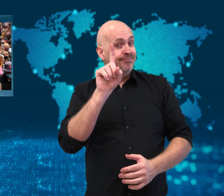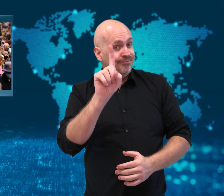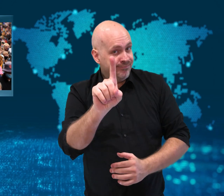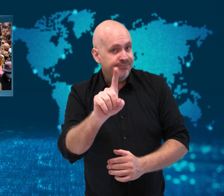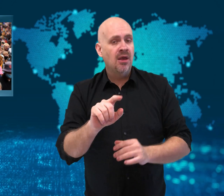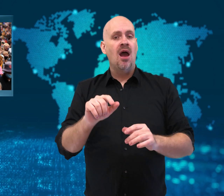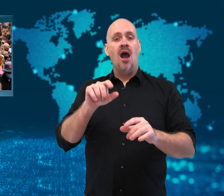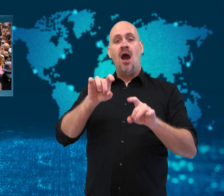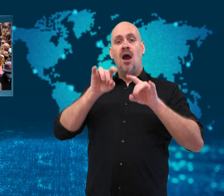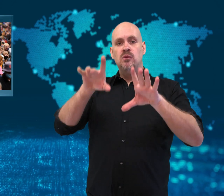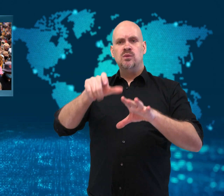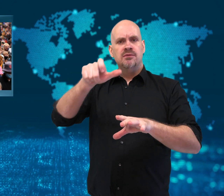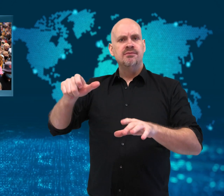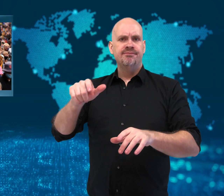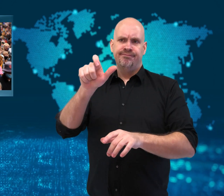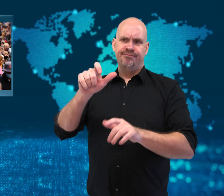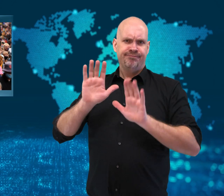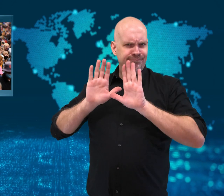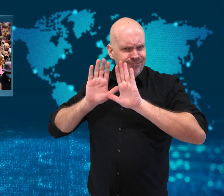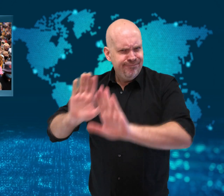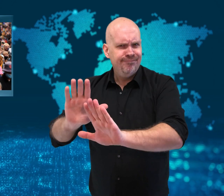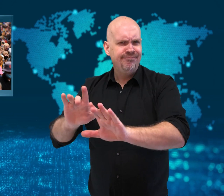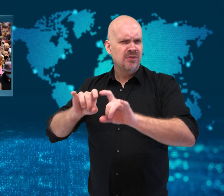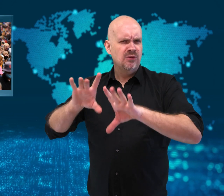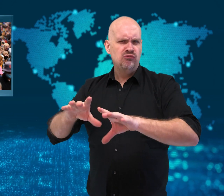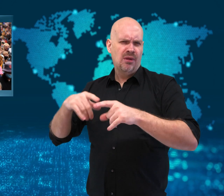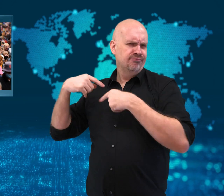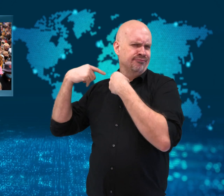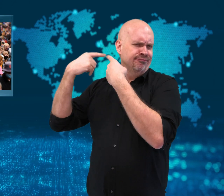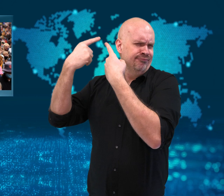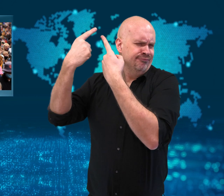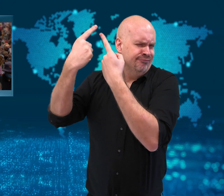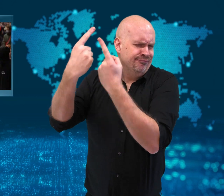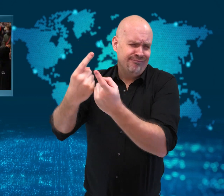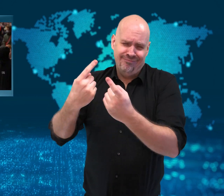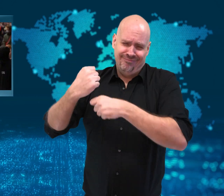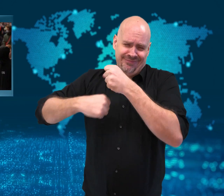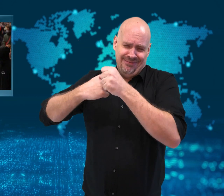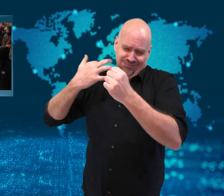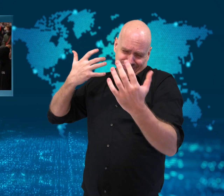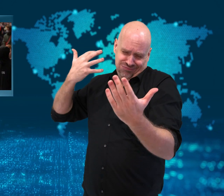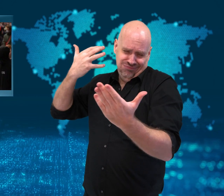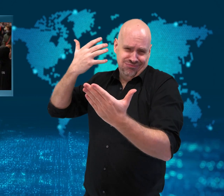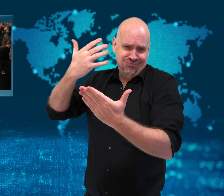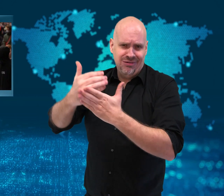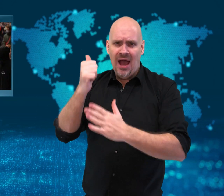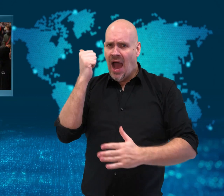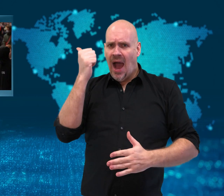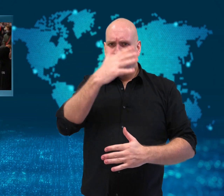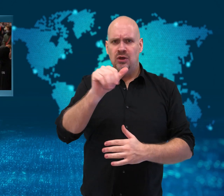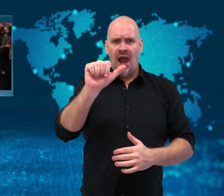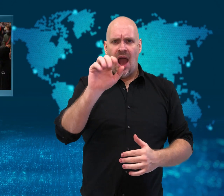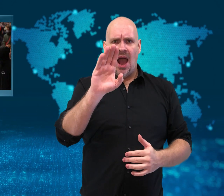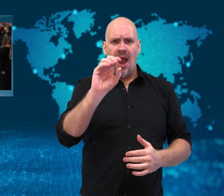Australia’s Aboriginal people call it “Invasion Day.” To them,